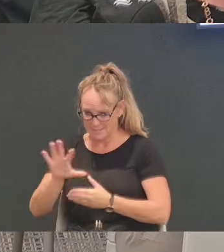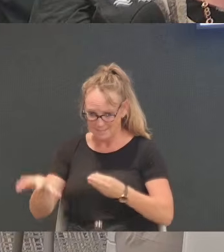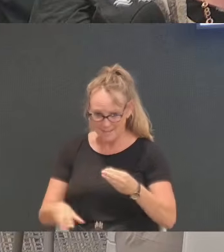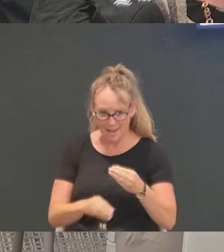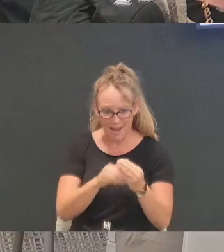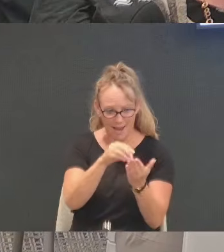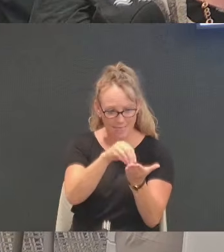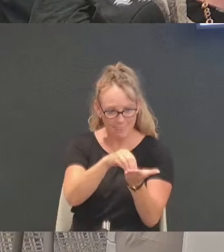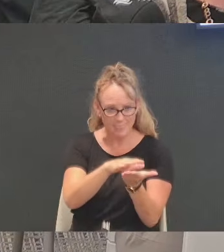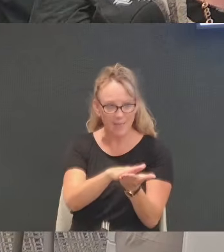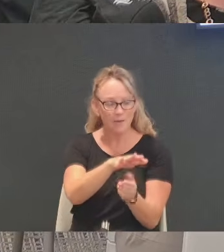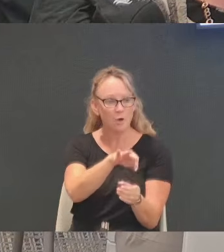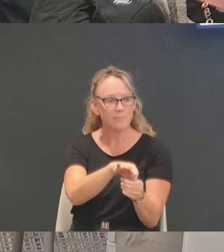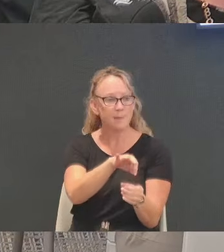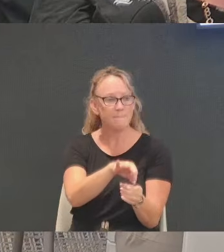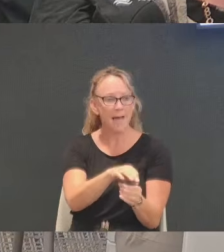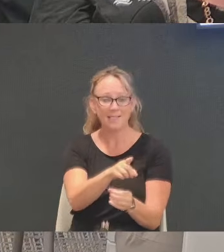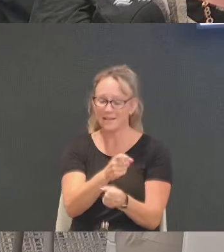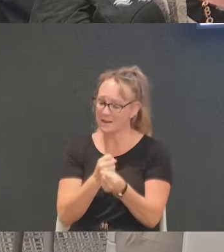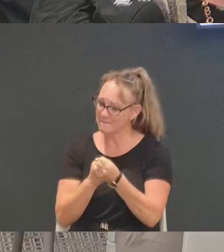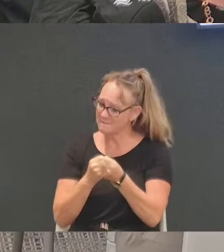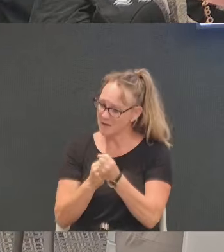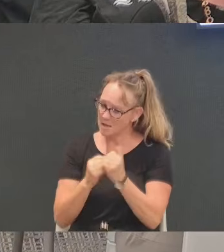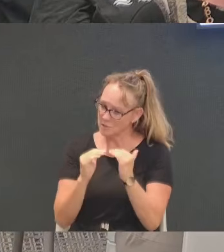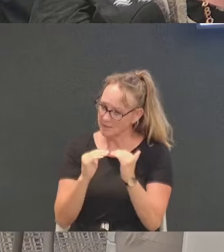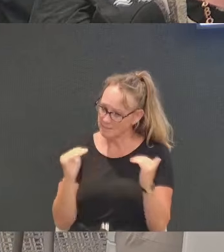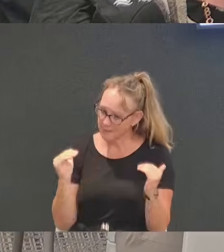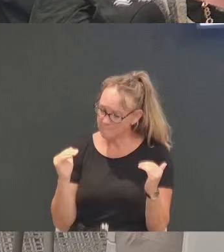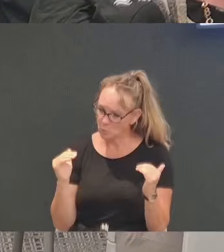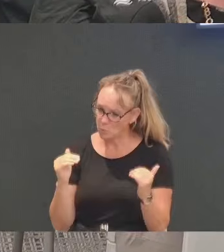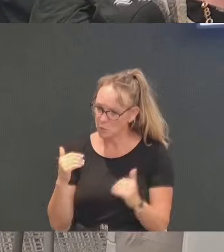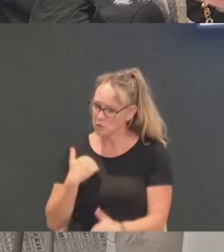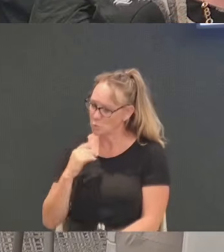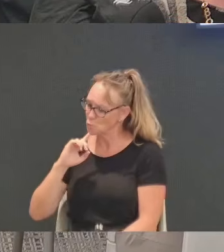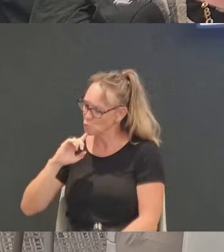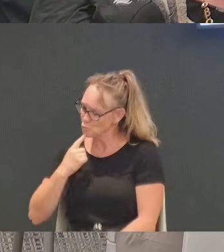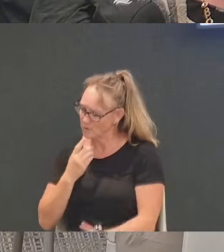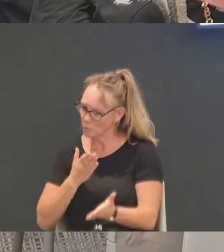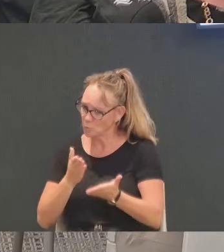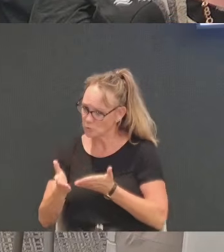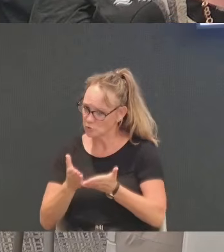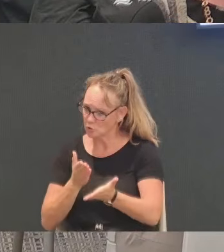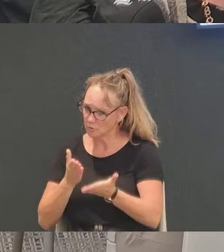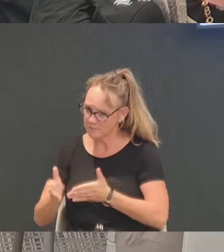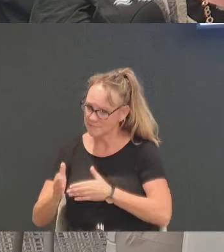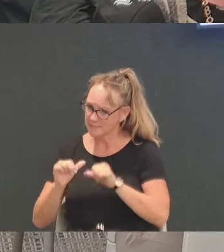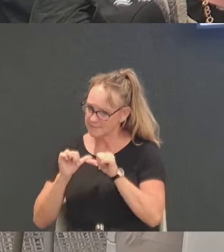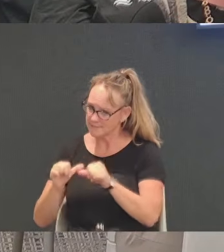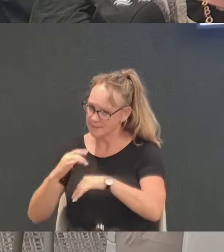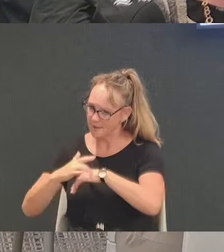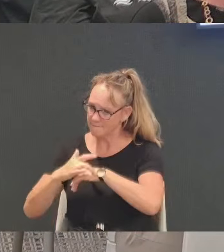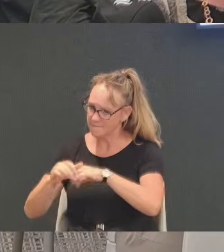level that ensures critical services for children and families remain available. At the YWCA of